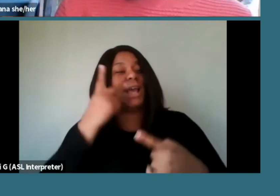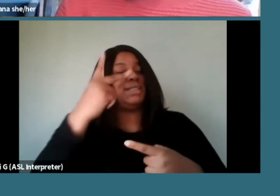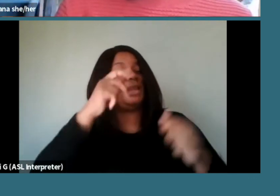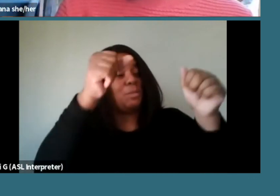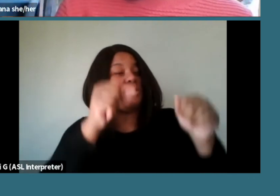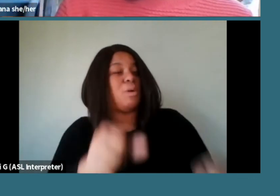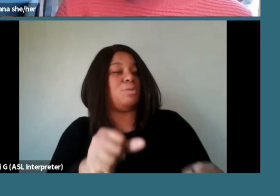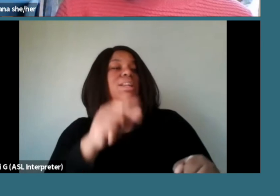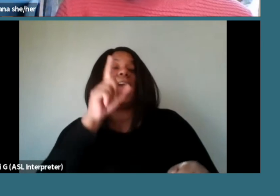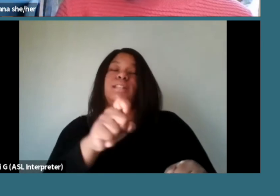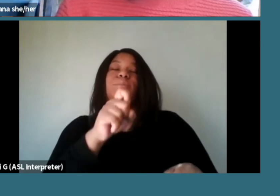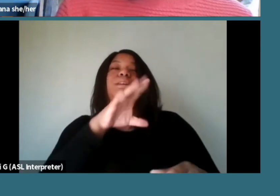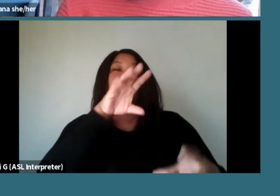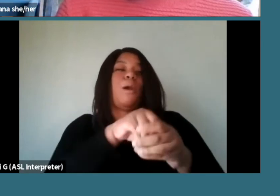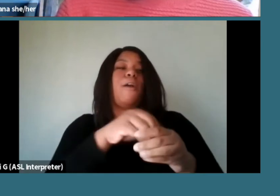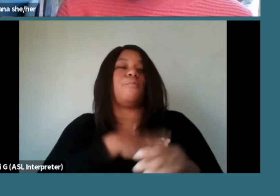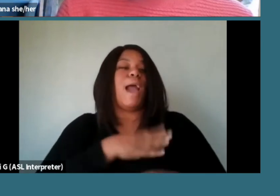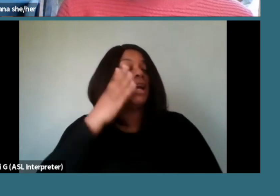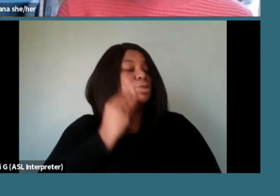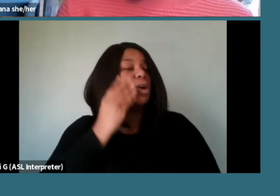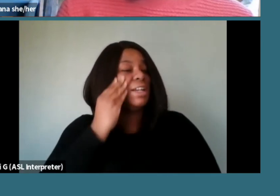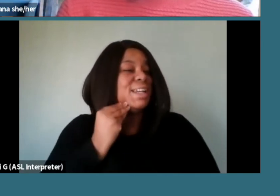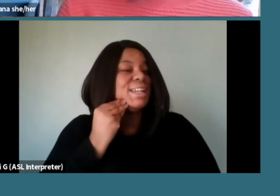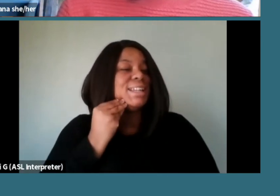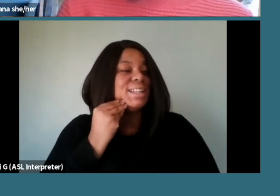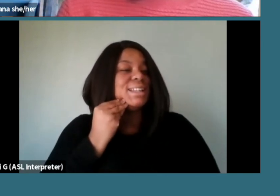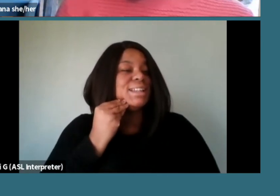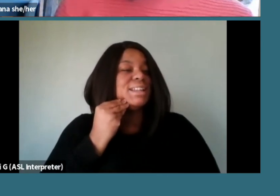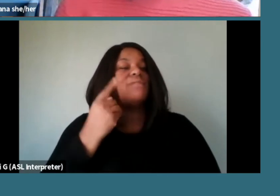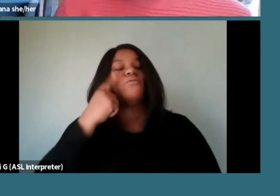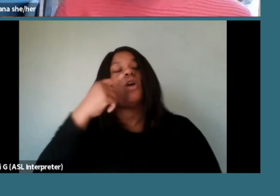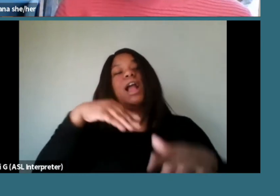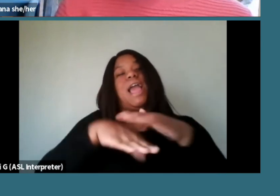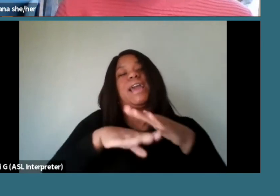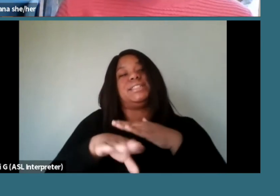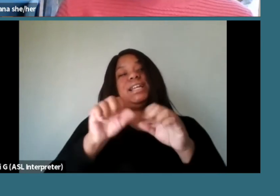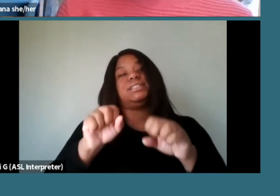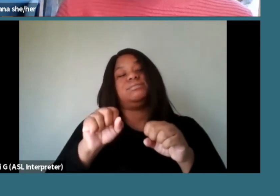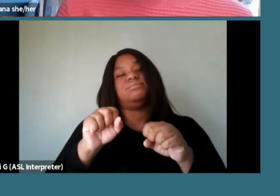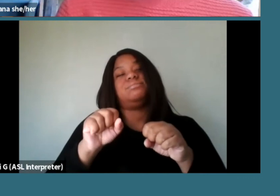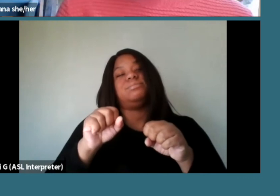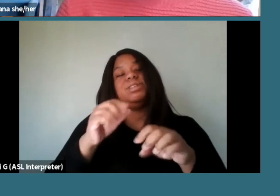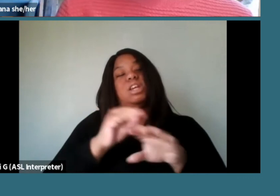part of my journey as far as being an access consultant. I’ve followed this organization for a while.